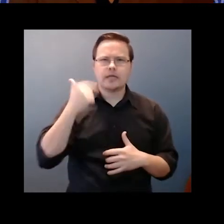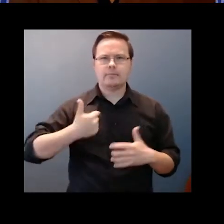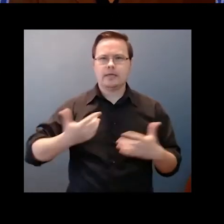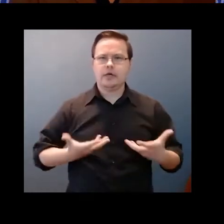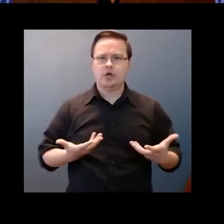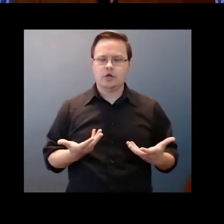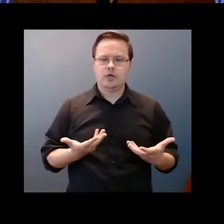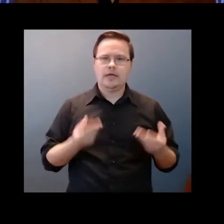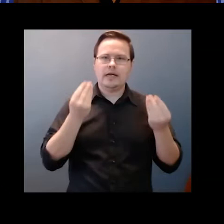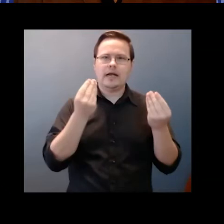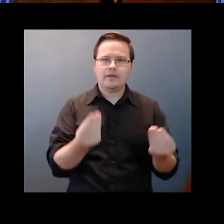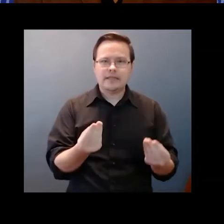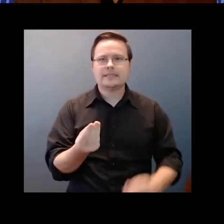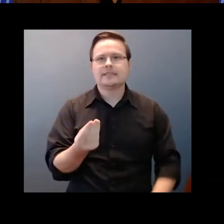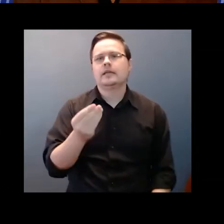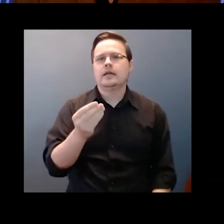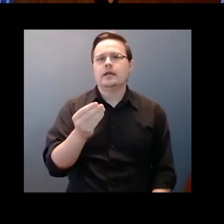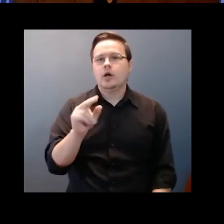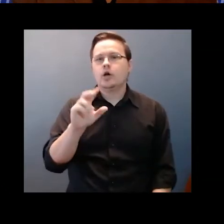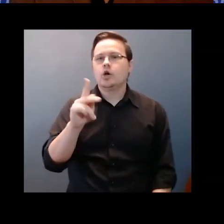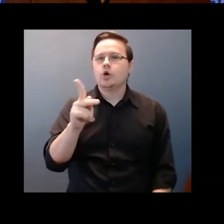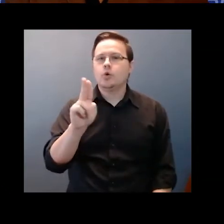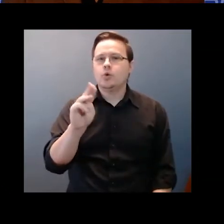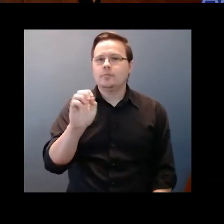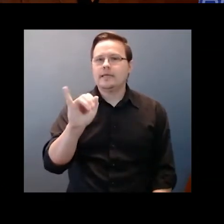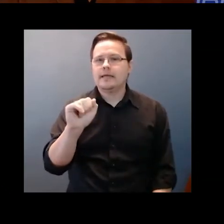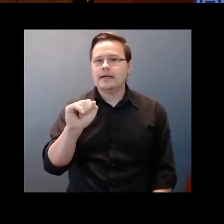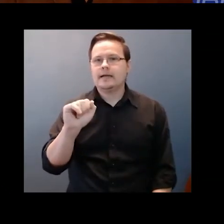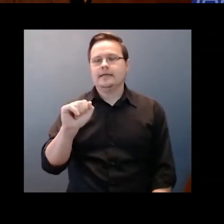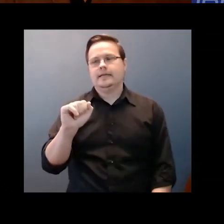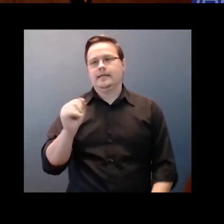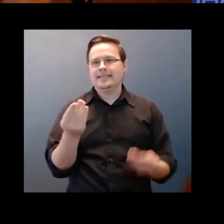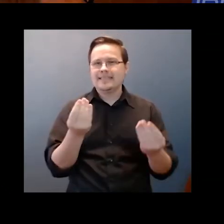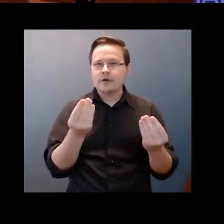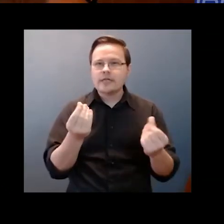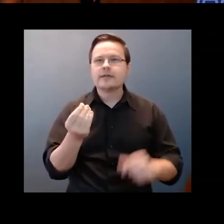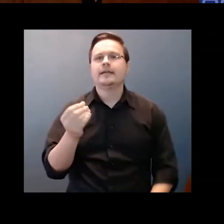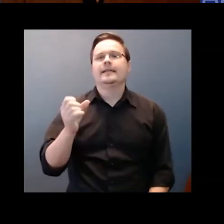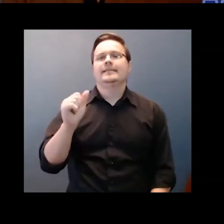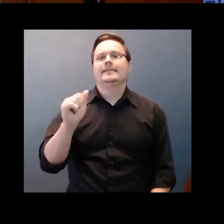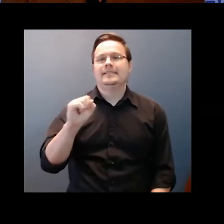unseated Kumeyaay territory here in the San Diego to you on a border region and the US Mexico border